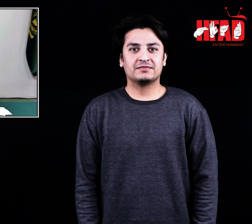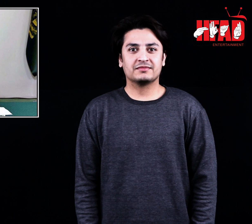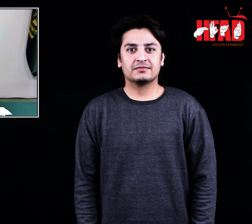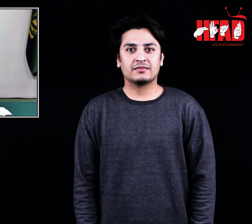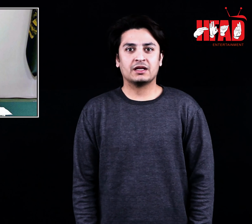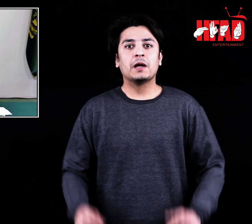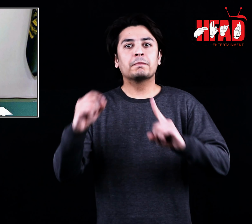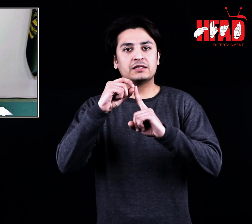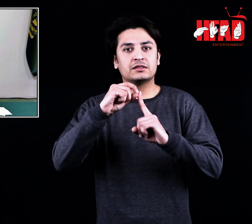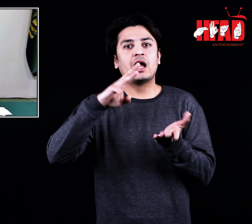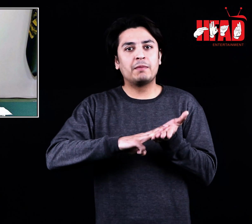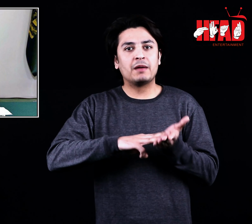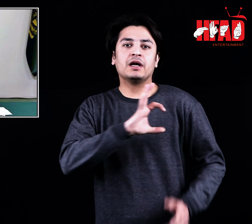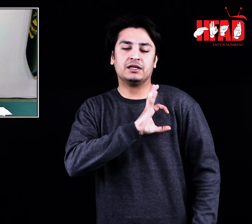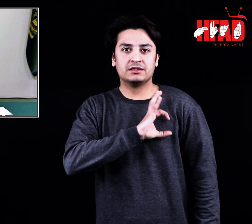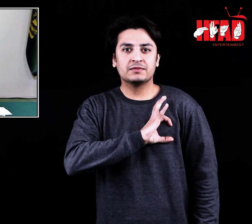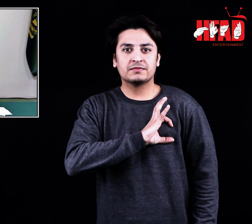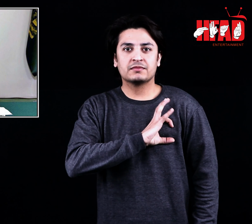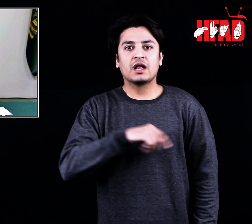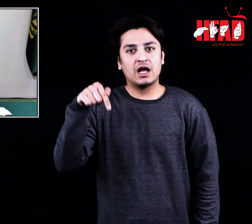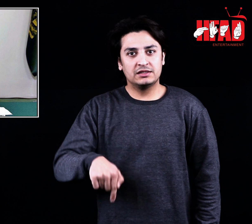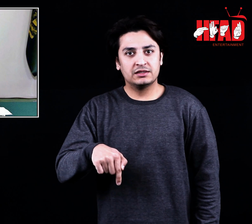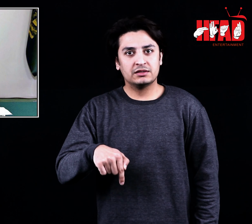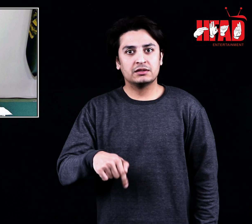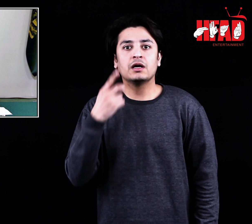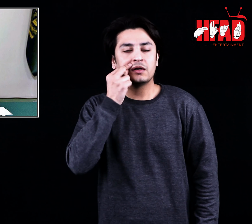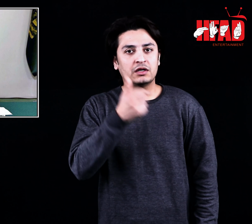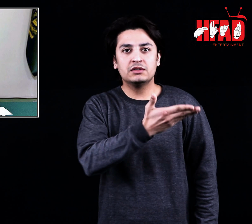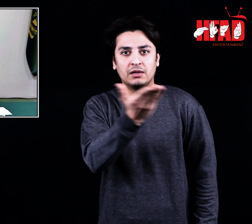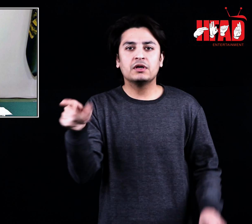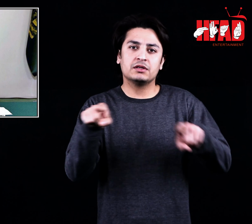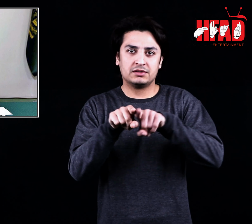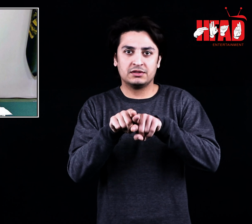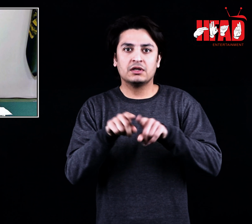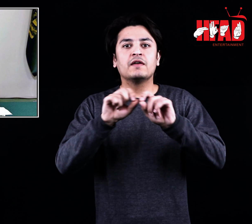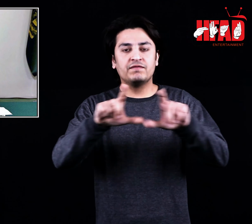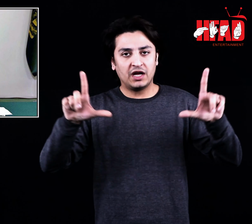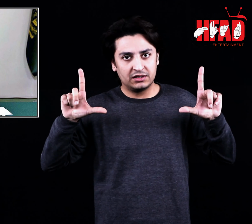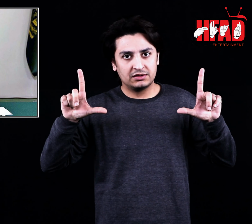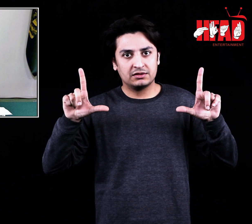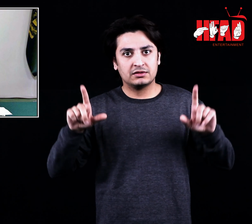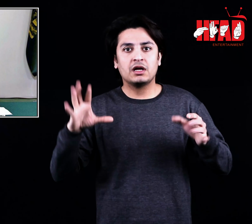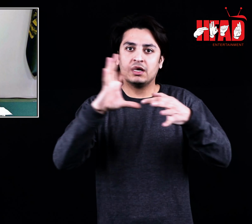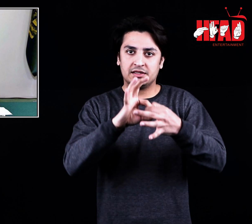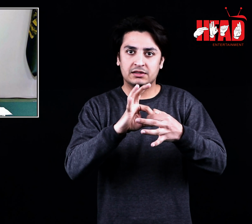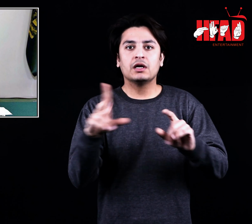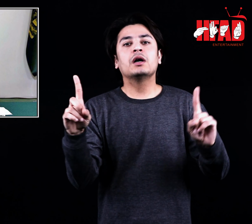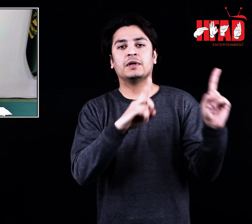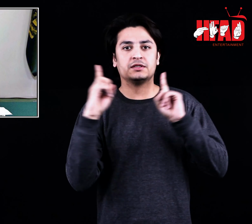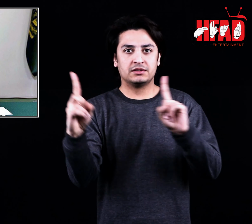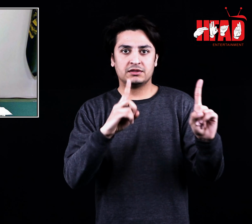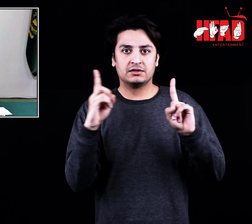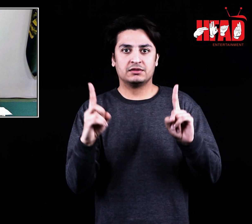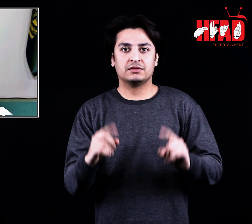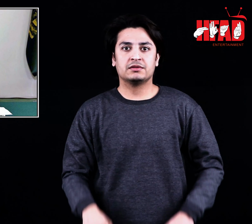Prime Minister Imran Khan's decision to have direct contact with the public from today